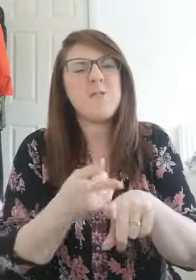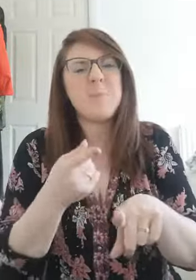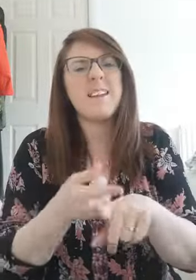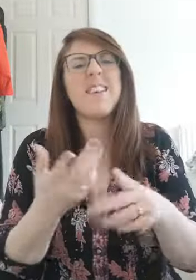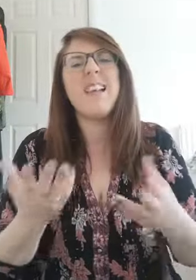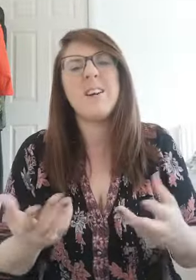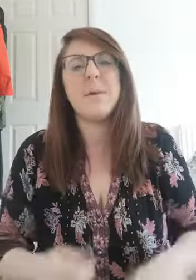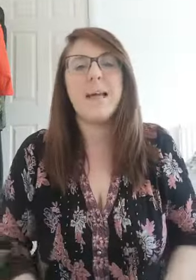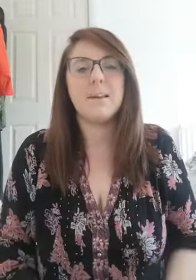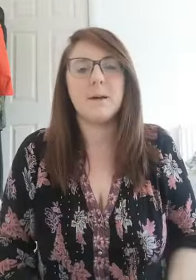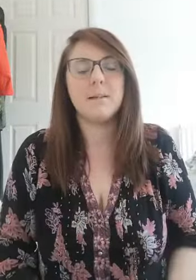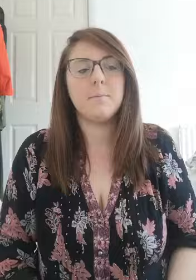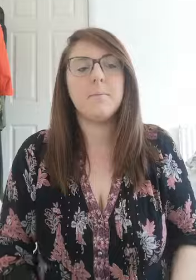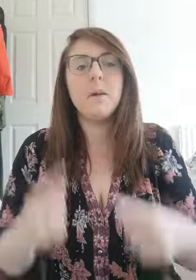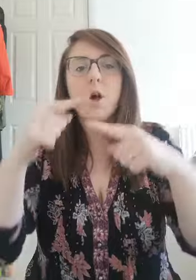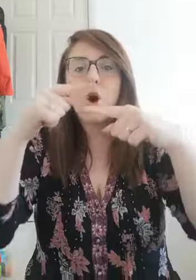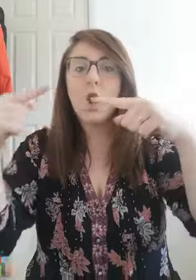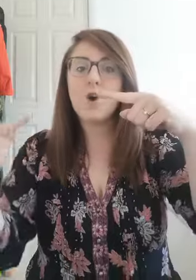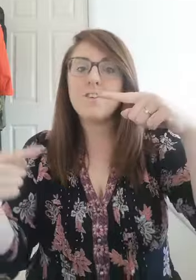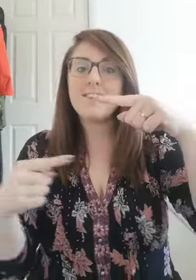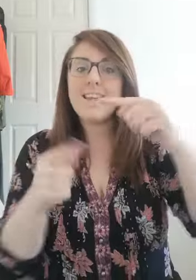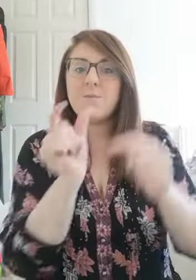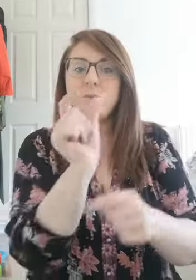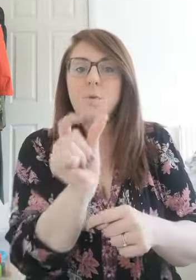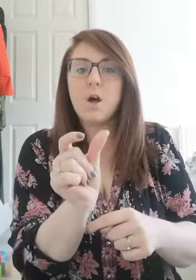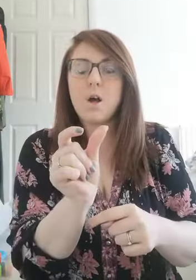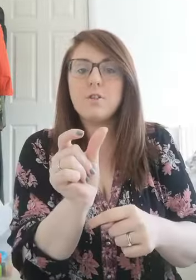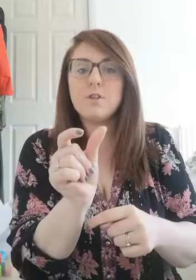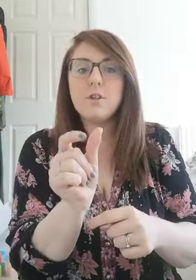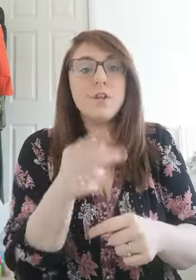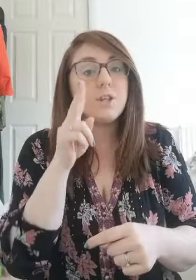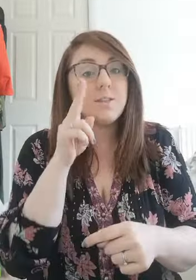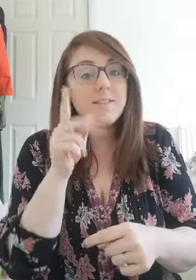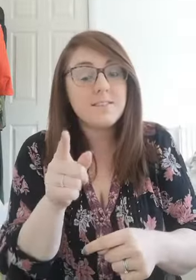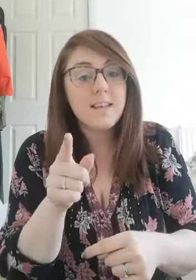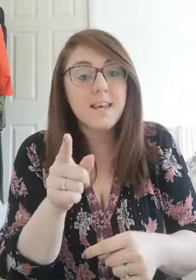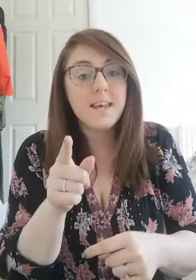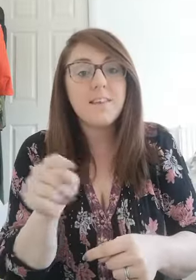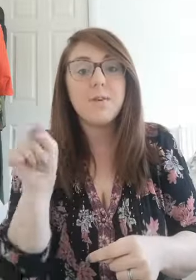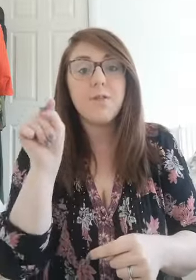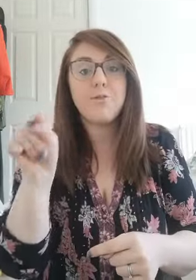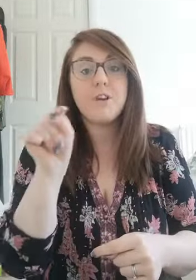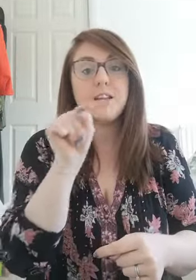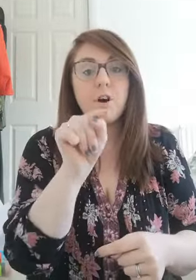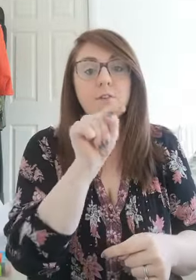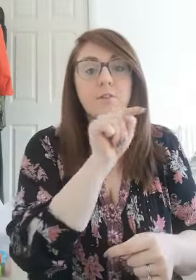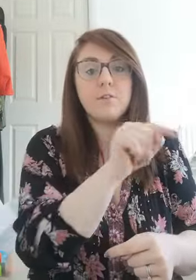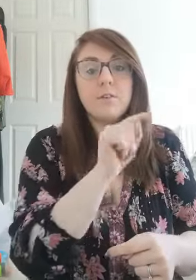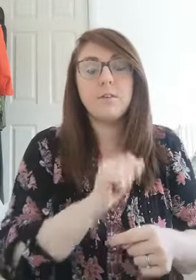But lets talk about it a little bit anyway. Underneath the word, you can see there are 3 dots.